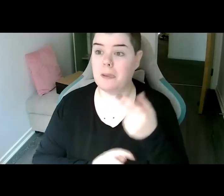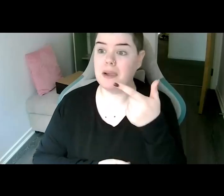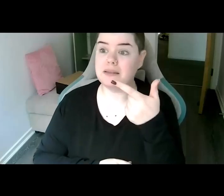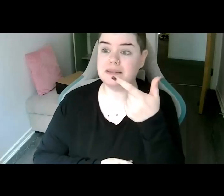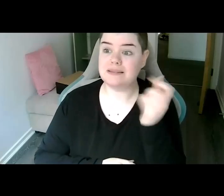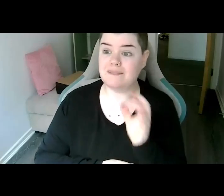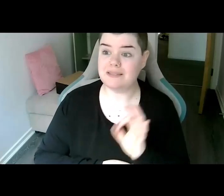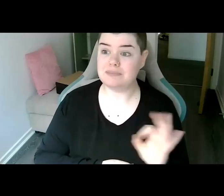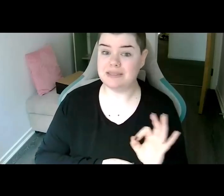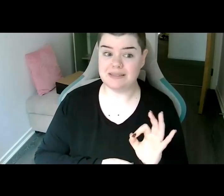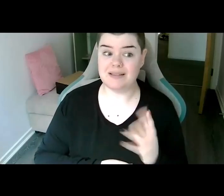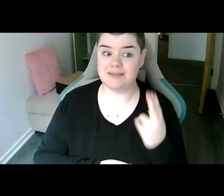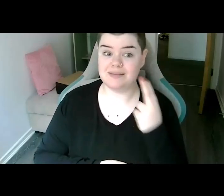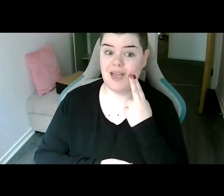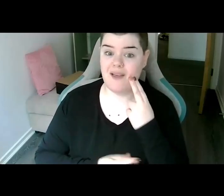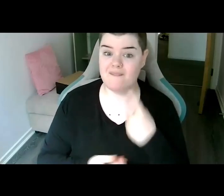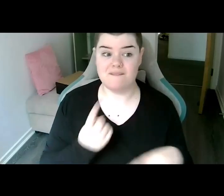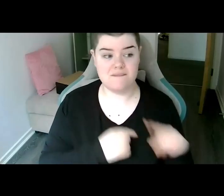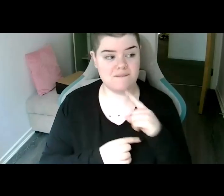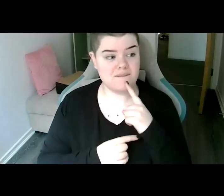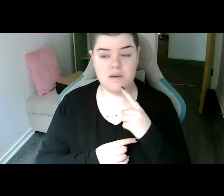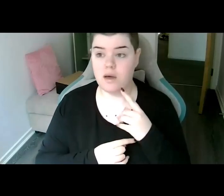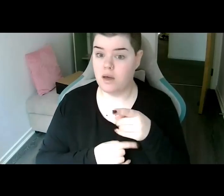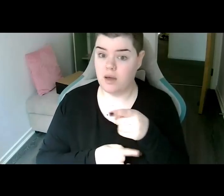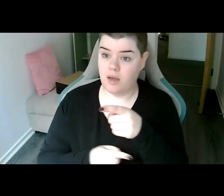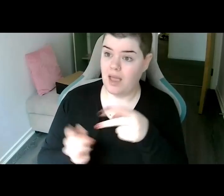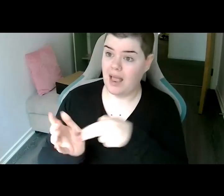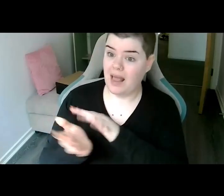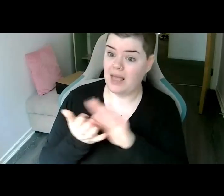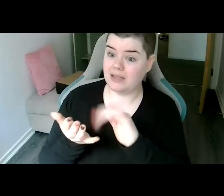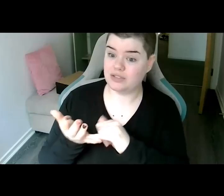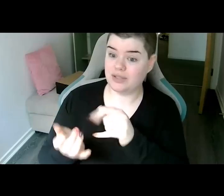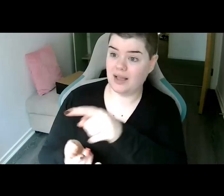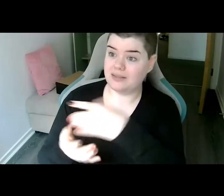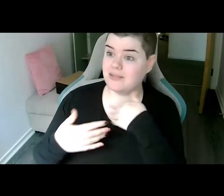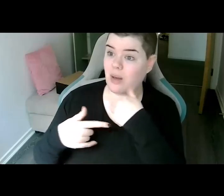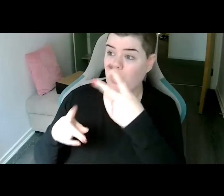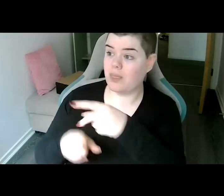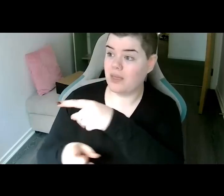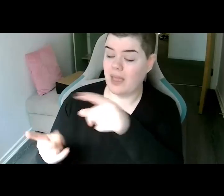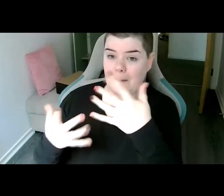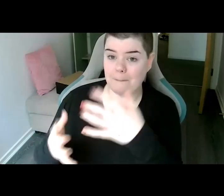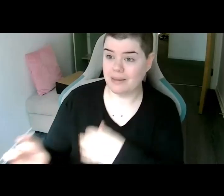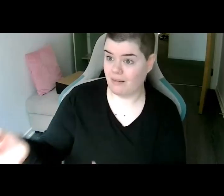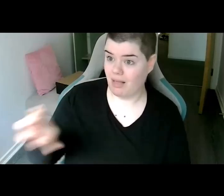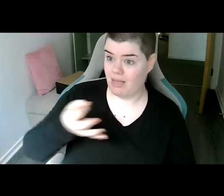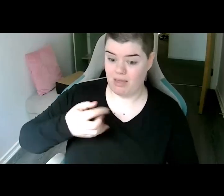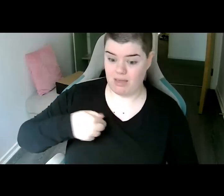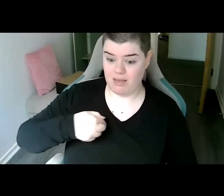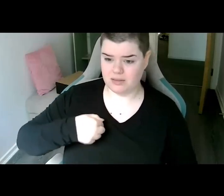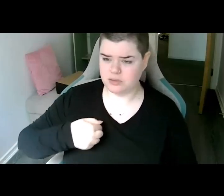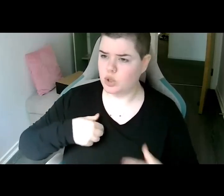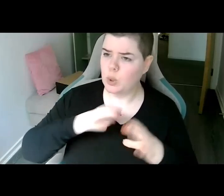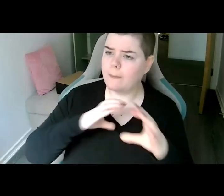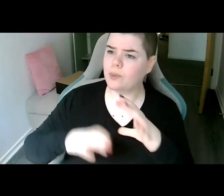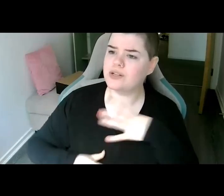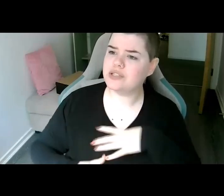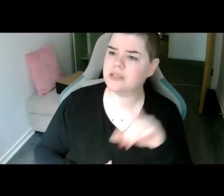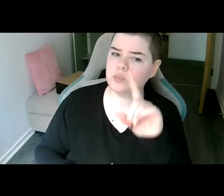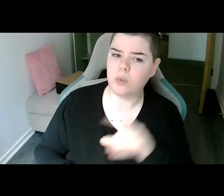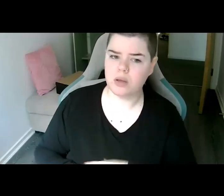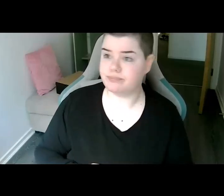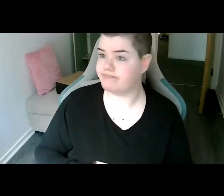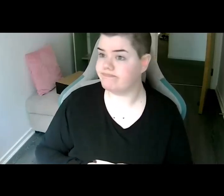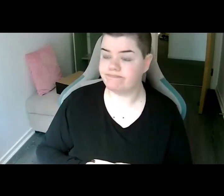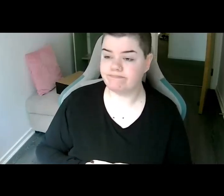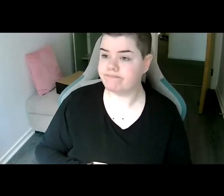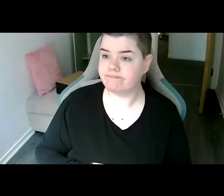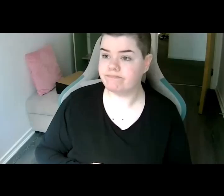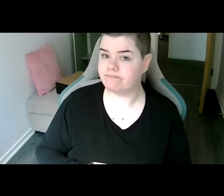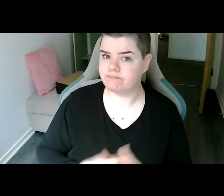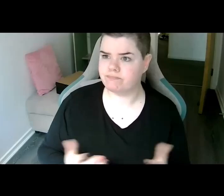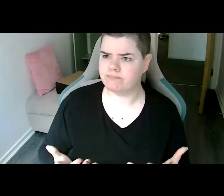We found that 70% of deaf people have never been asked by the NHS what their communication preferences are.